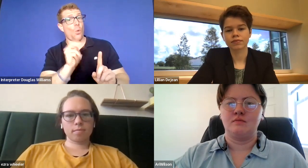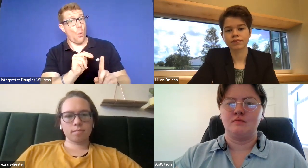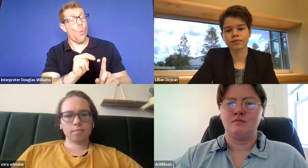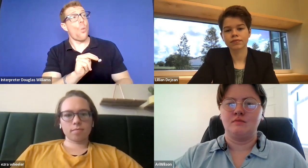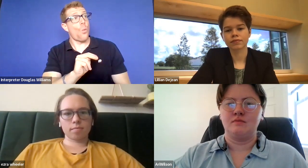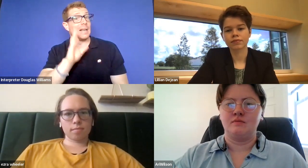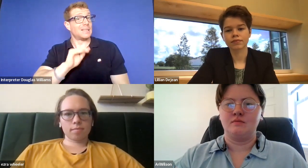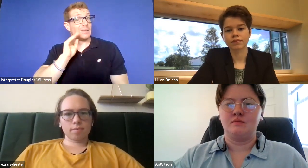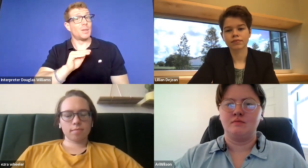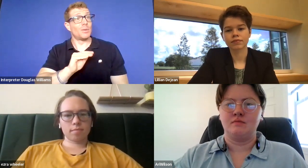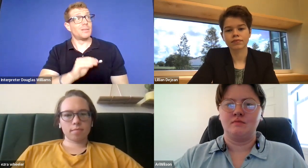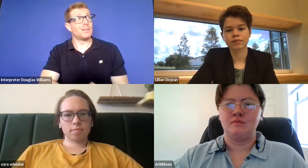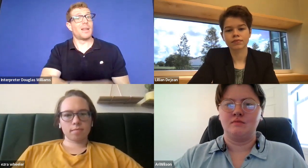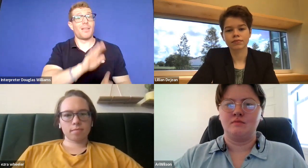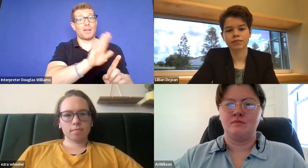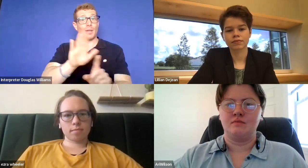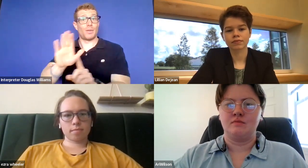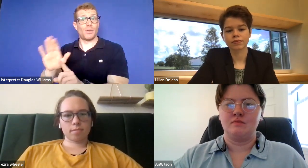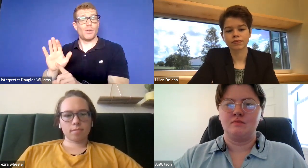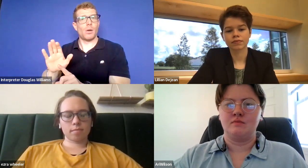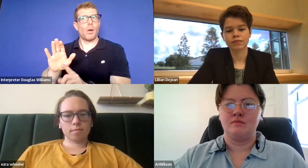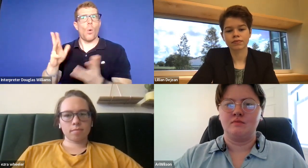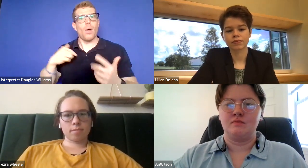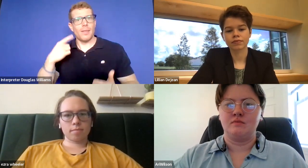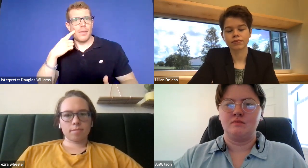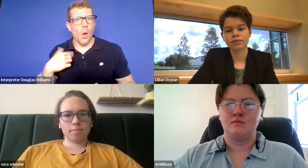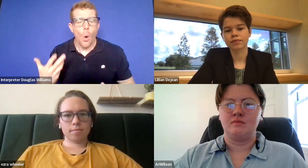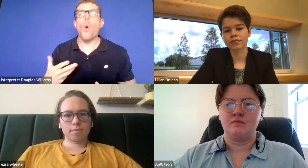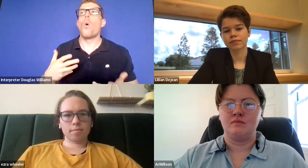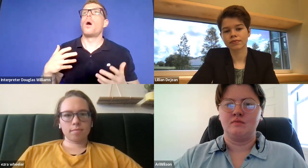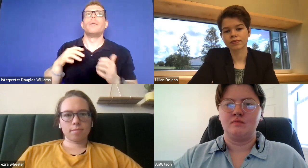You know Well, I could choose, or how can I get disability like insurance payment?